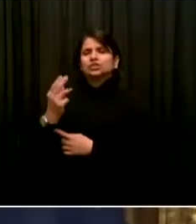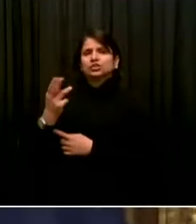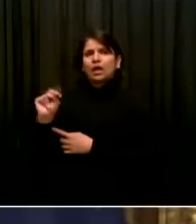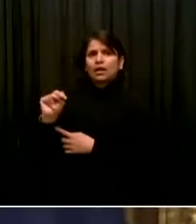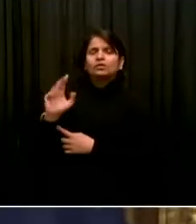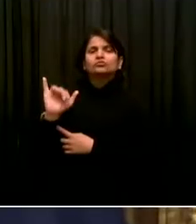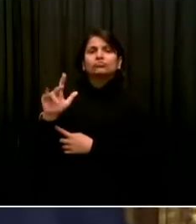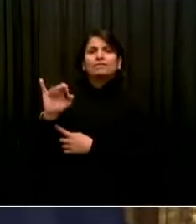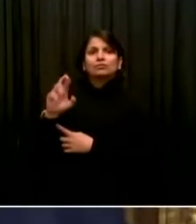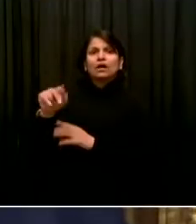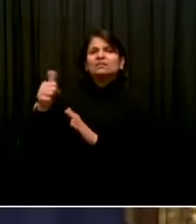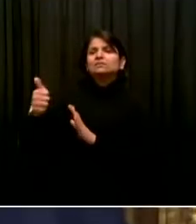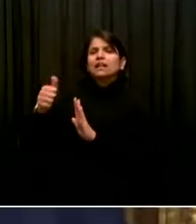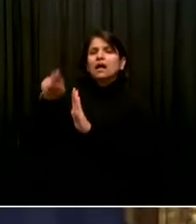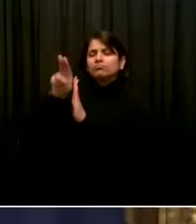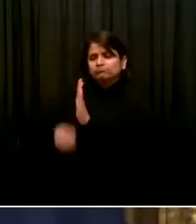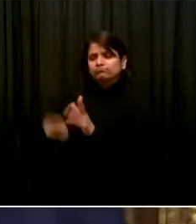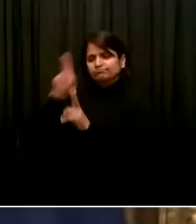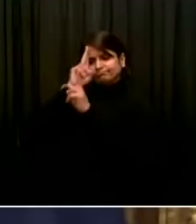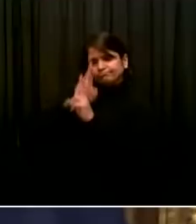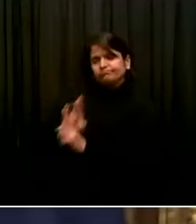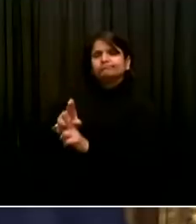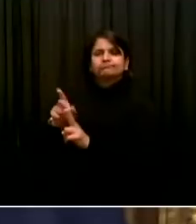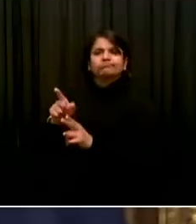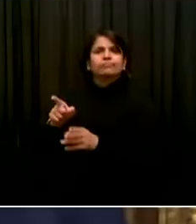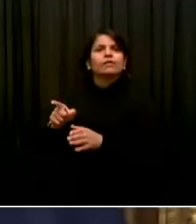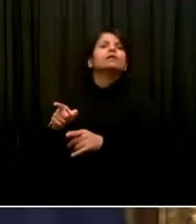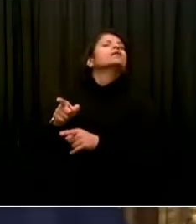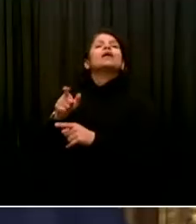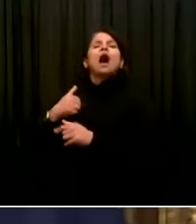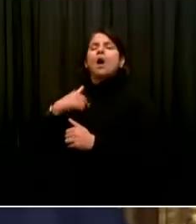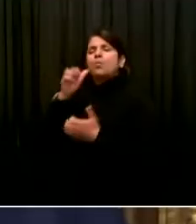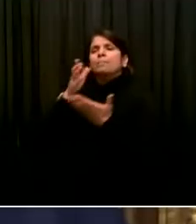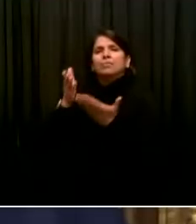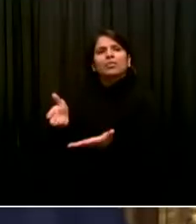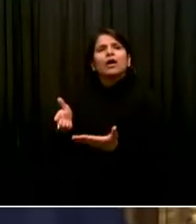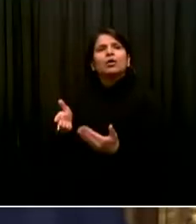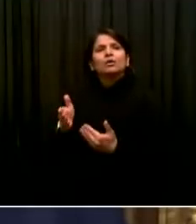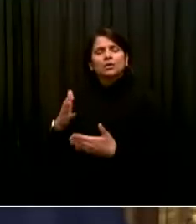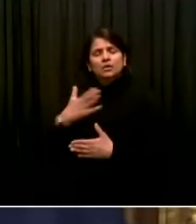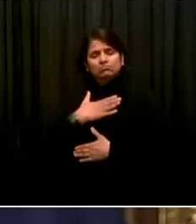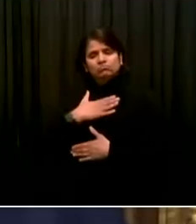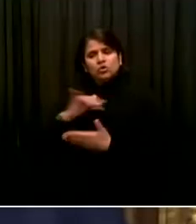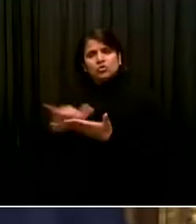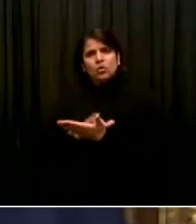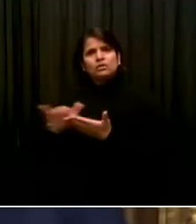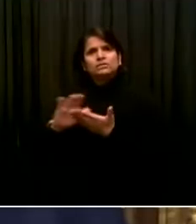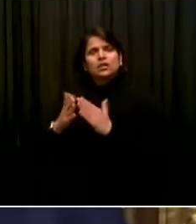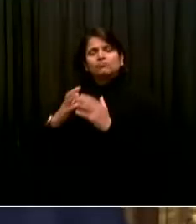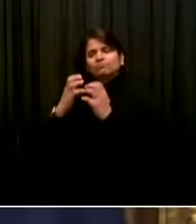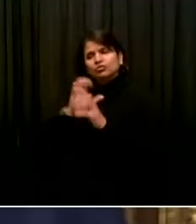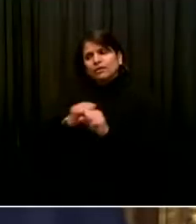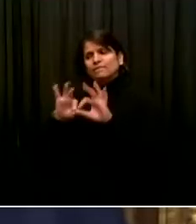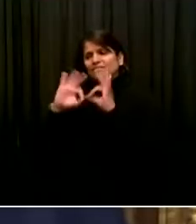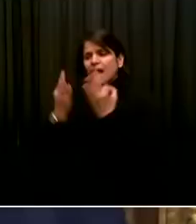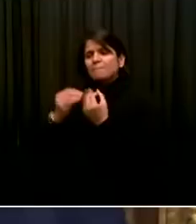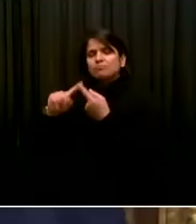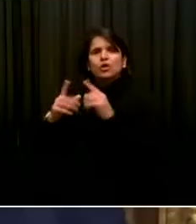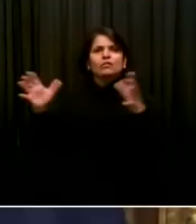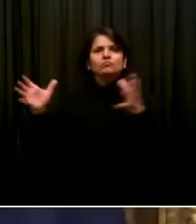RIVERWIA BLL E LAID TO REST. I WILL BE THERE. THE CITY WILL MOURN TOGETHER.